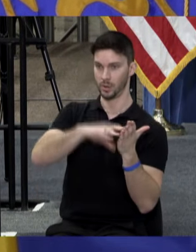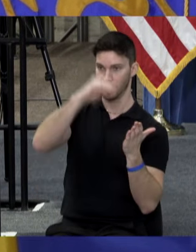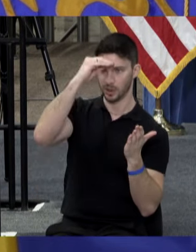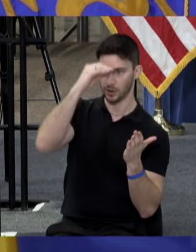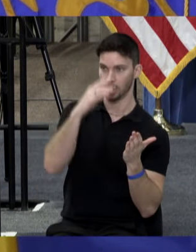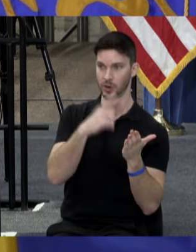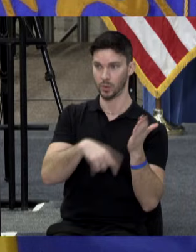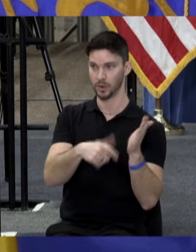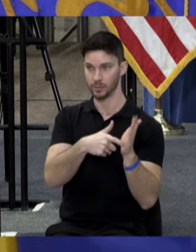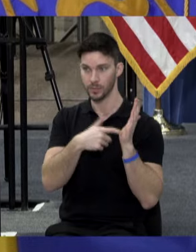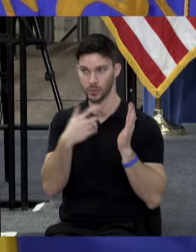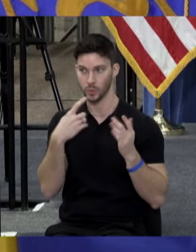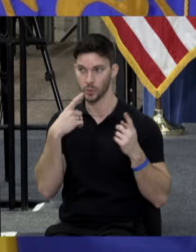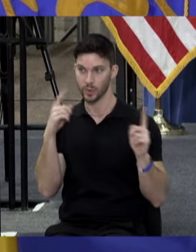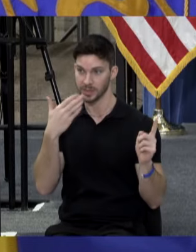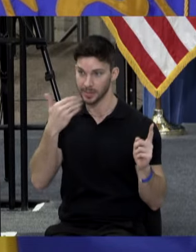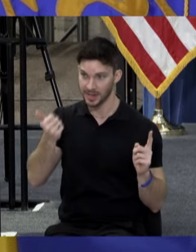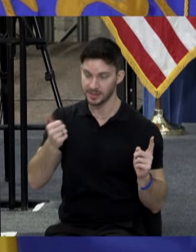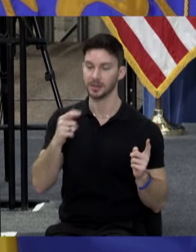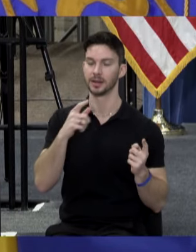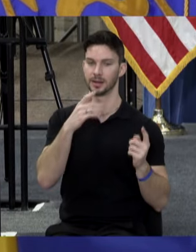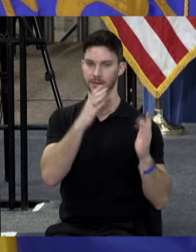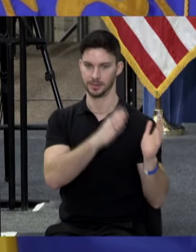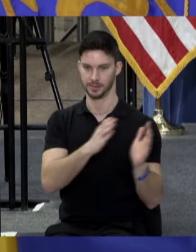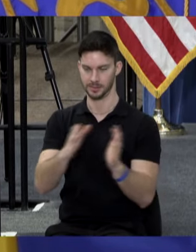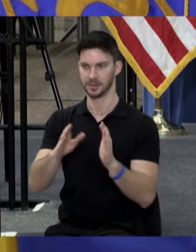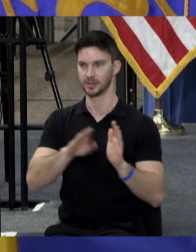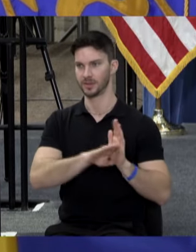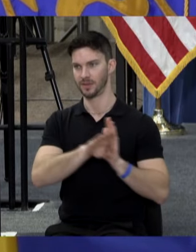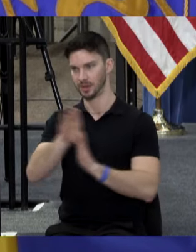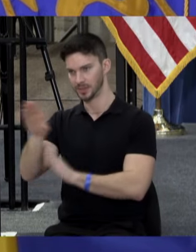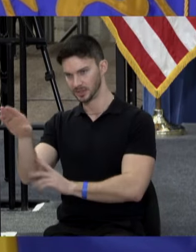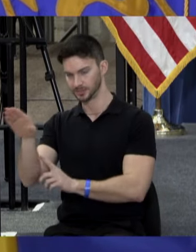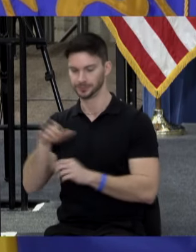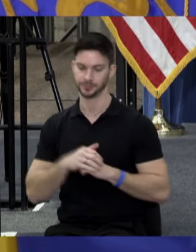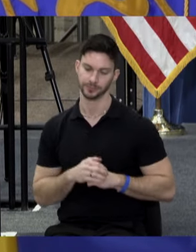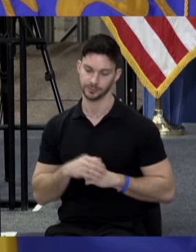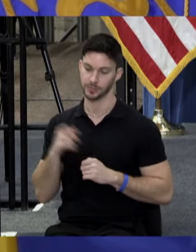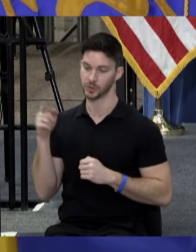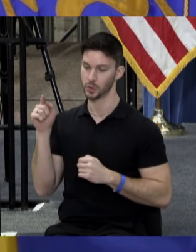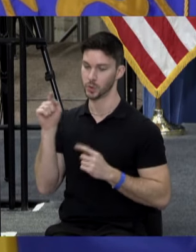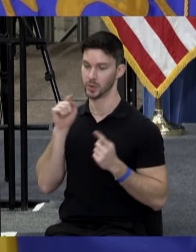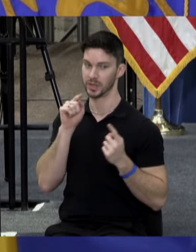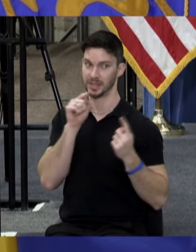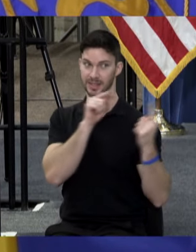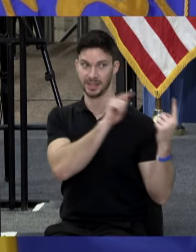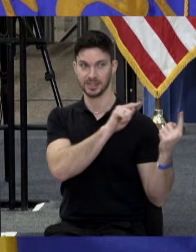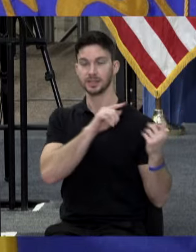The national strategy to support family caregivers provides our roadmap for this transformation. It